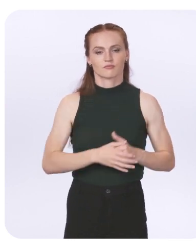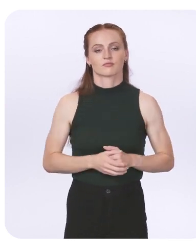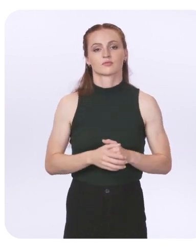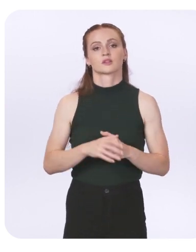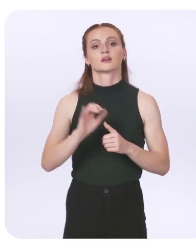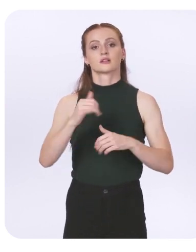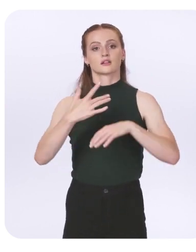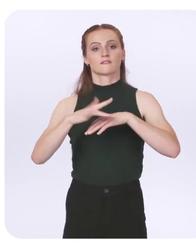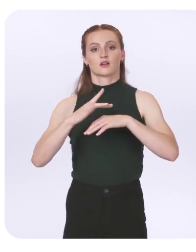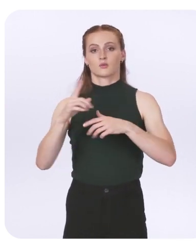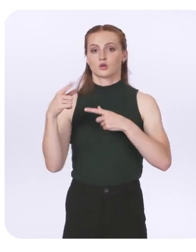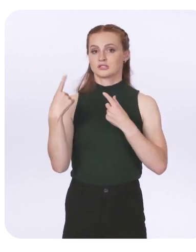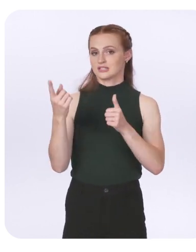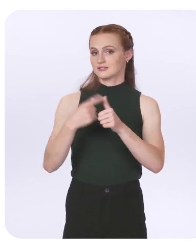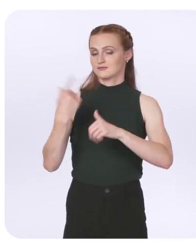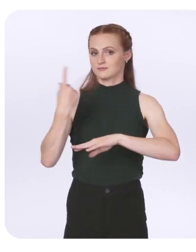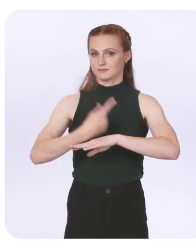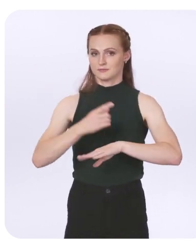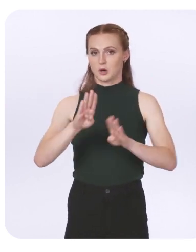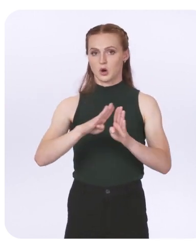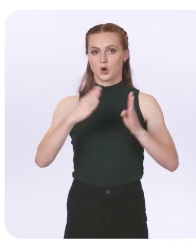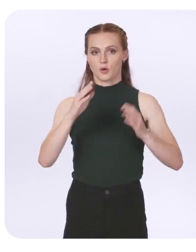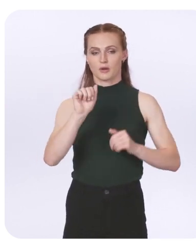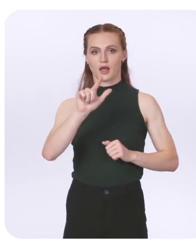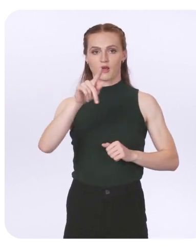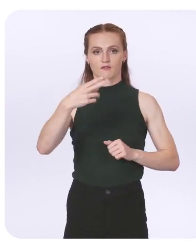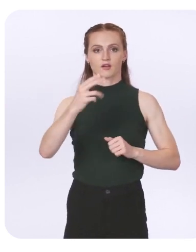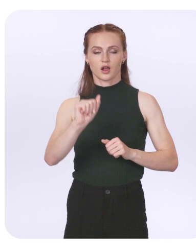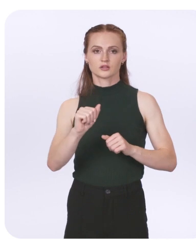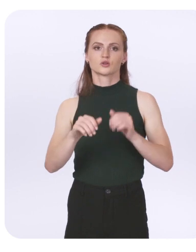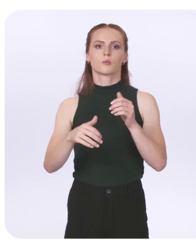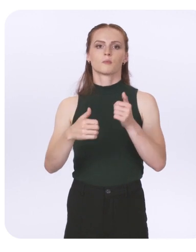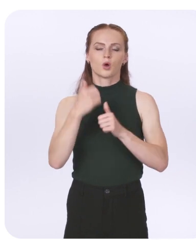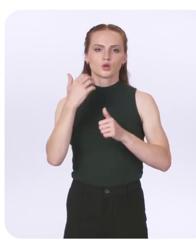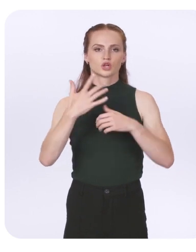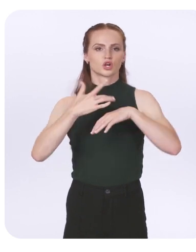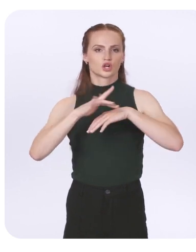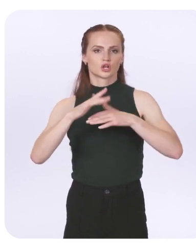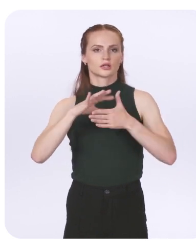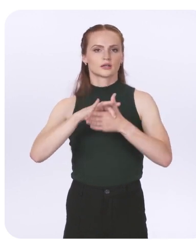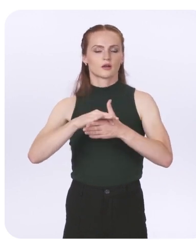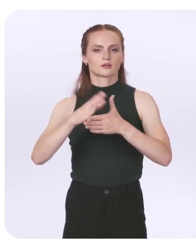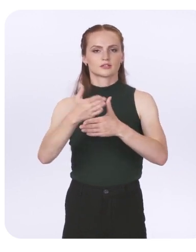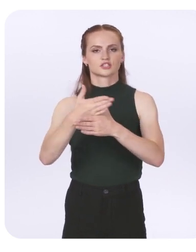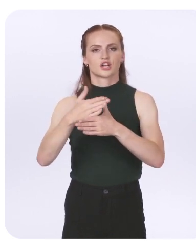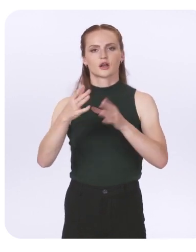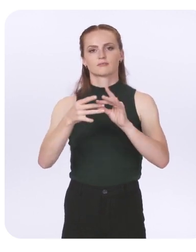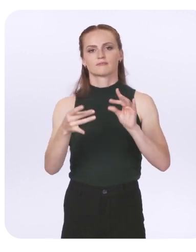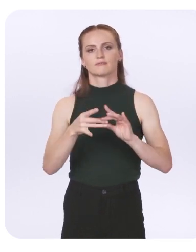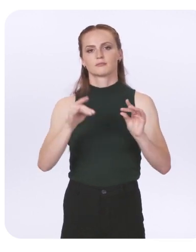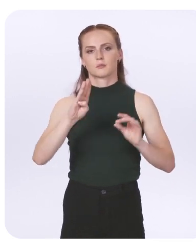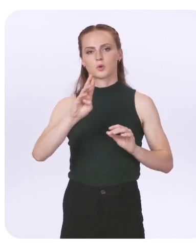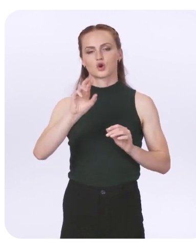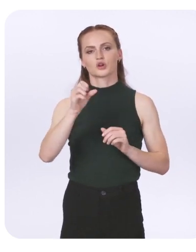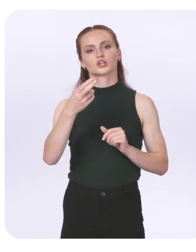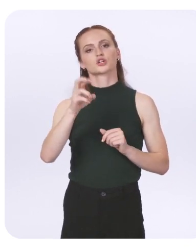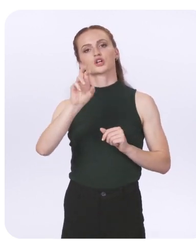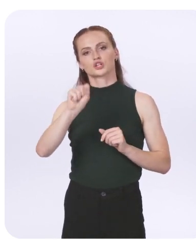meant a lot of the early content shared about Breachers was a higher quality than you would see for other VR games.